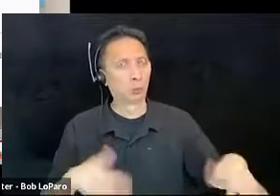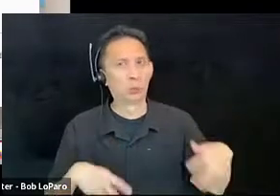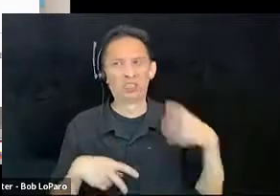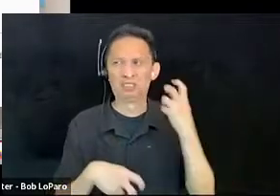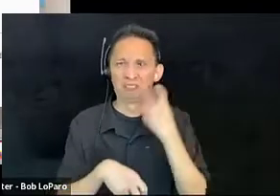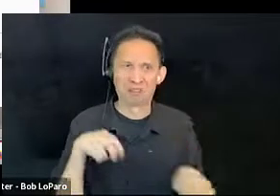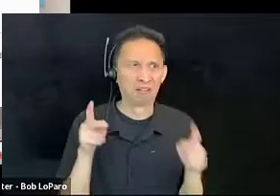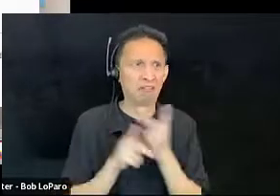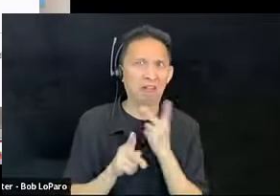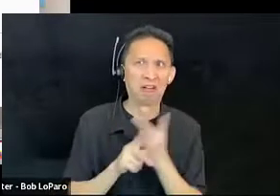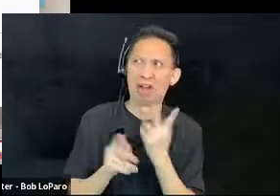we would love to know.